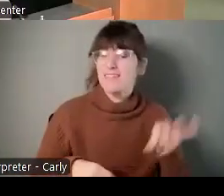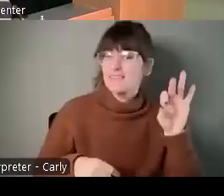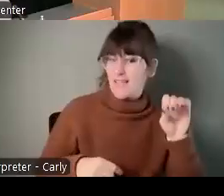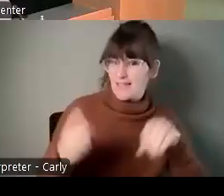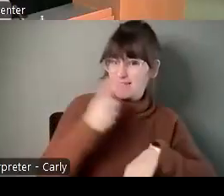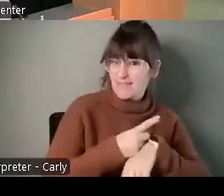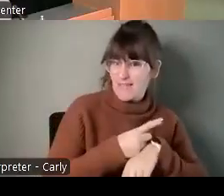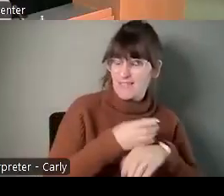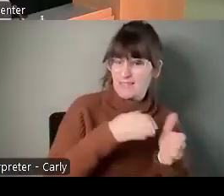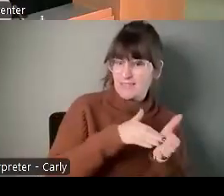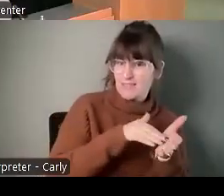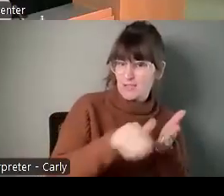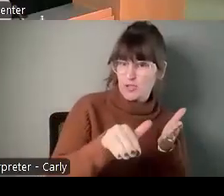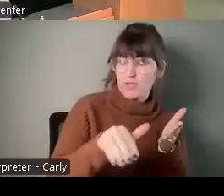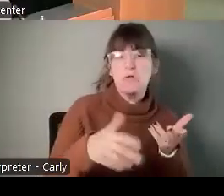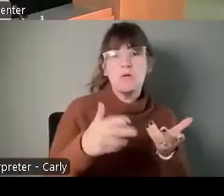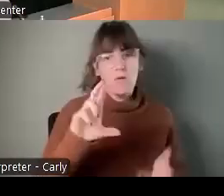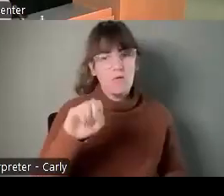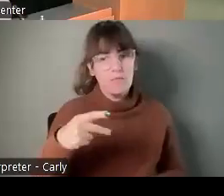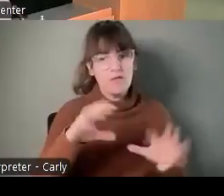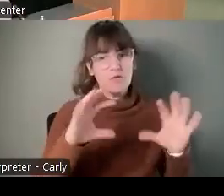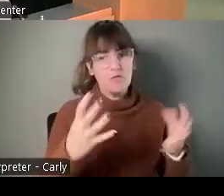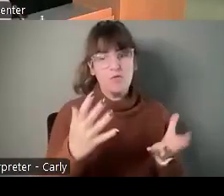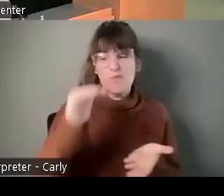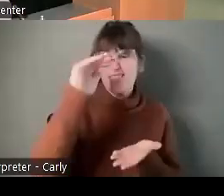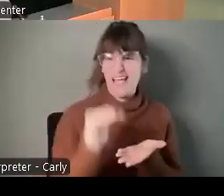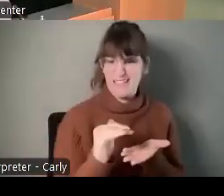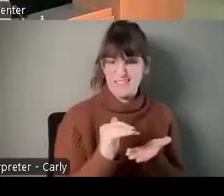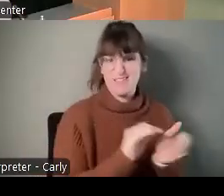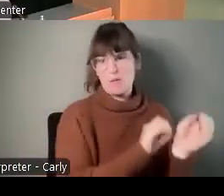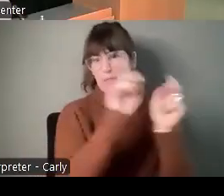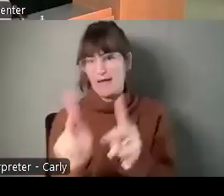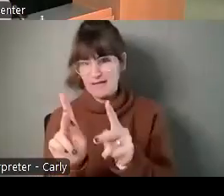the RSP group actually had significantly fewer readmissions than the kids who were not